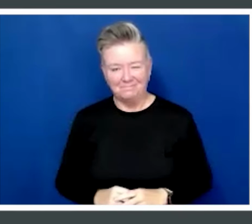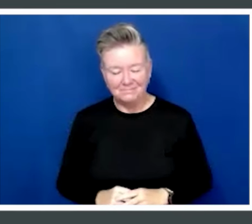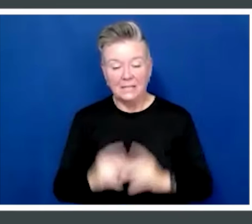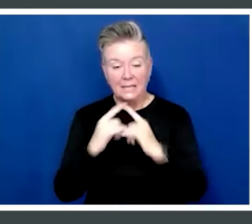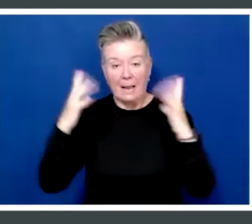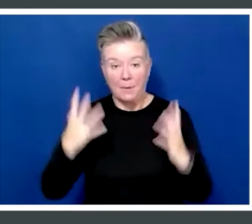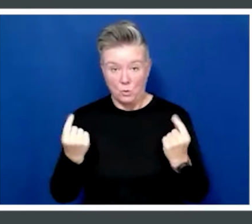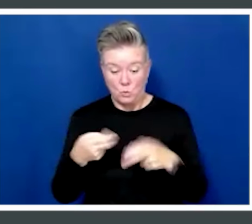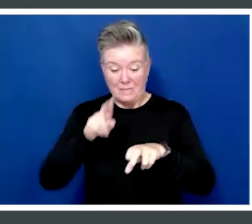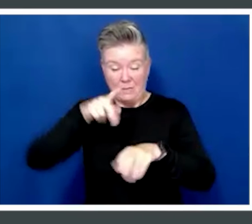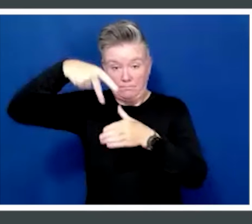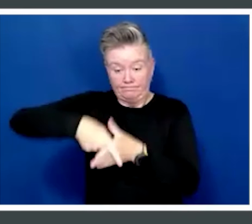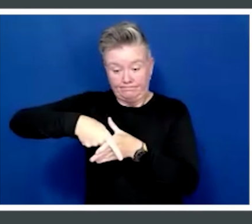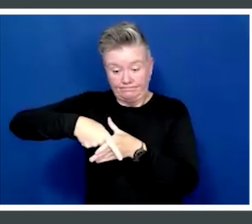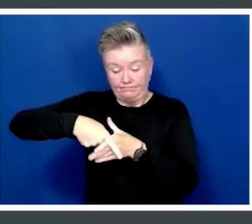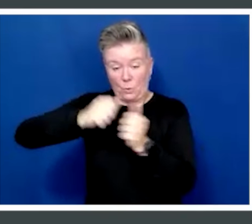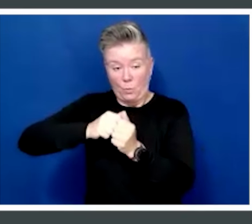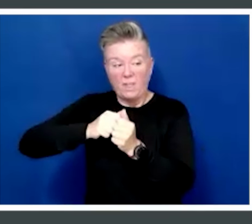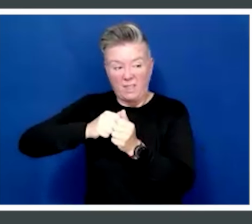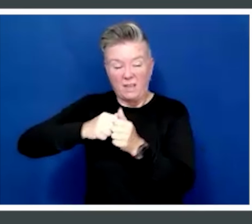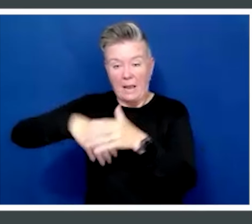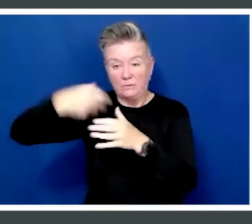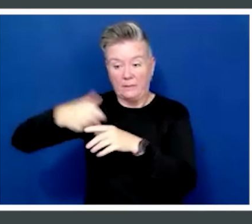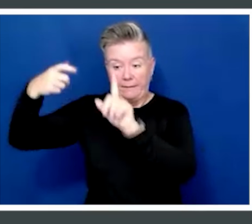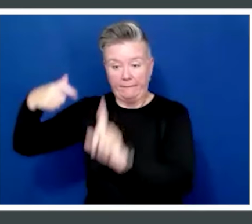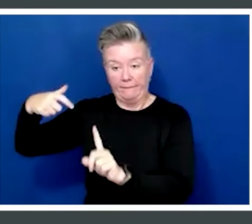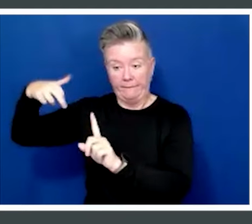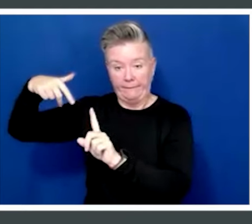Campers sit on their horses while being led around outside.